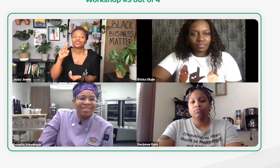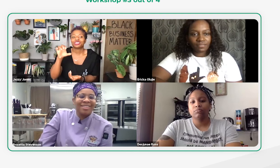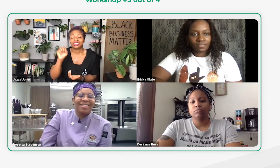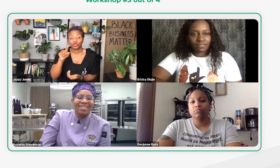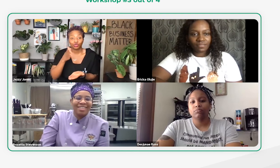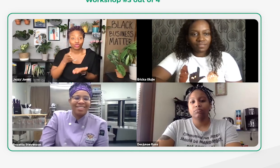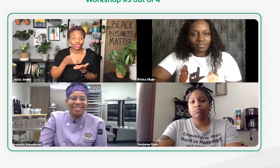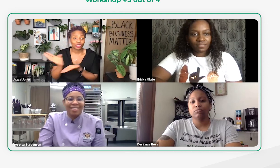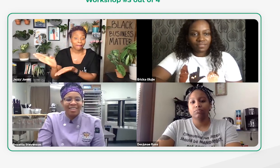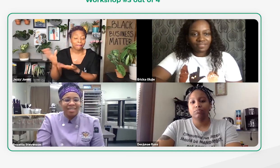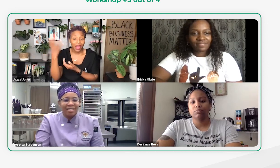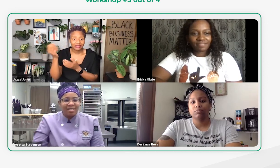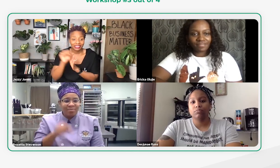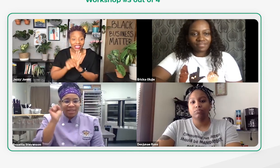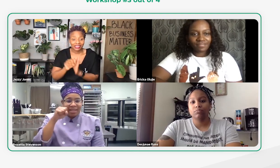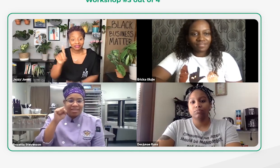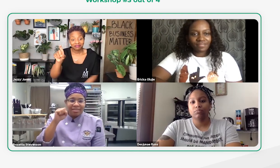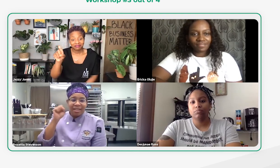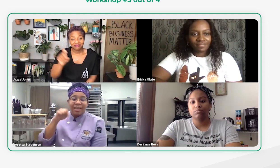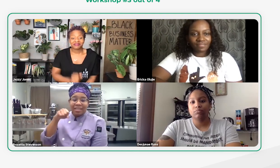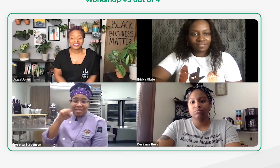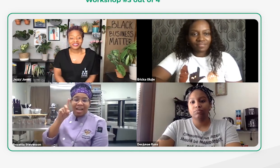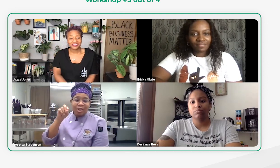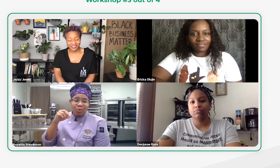Suppose we wanted to taste your pastries, do you ship outside of the state?